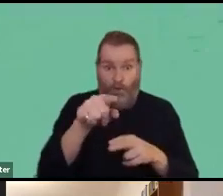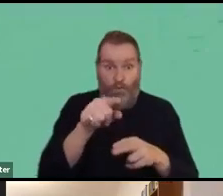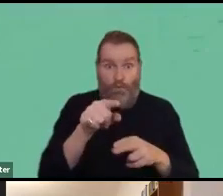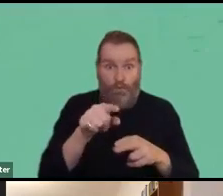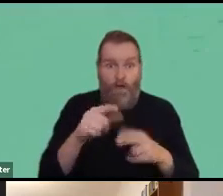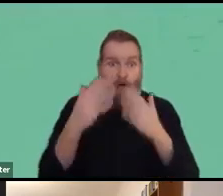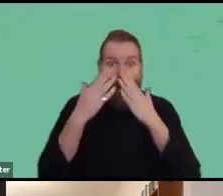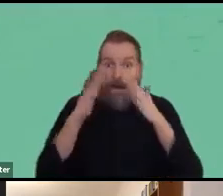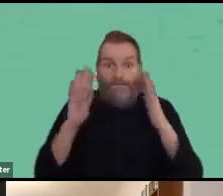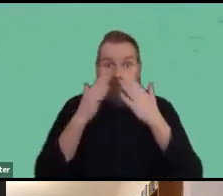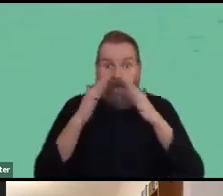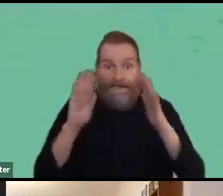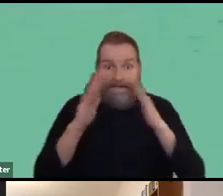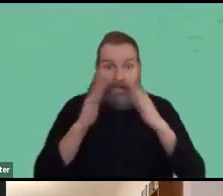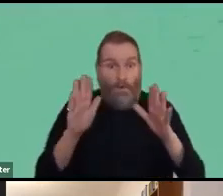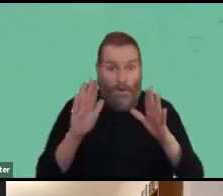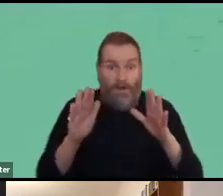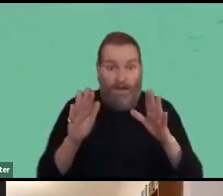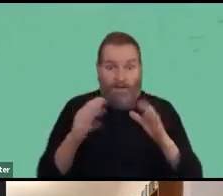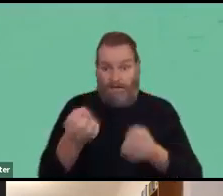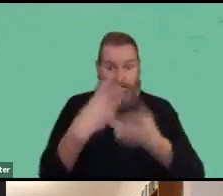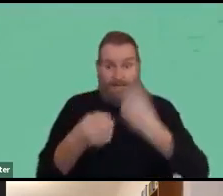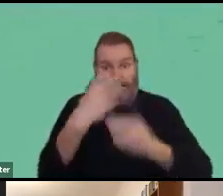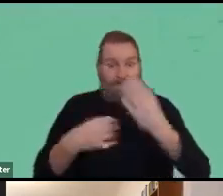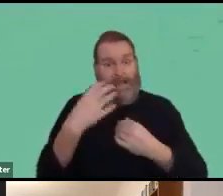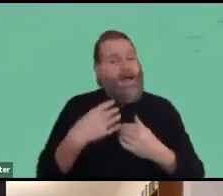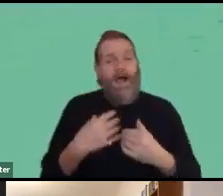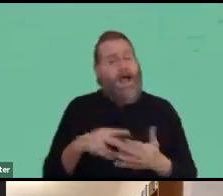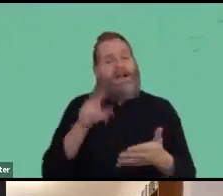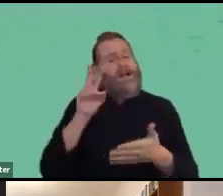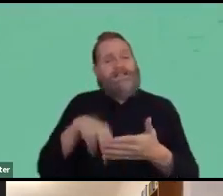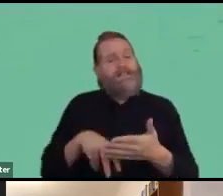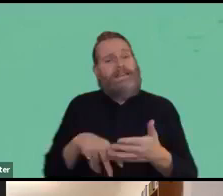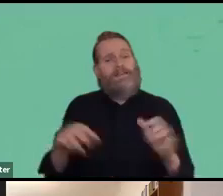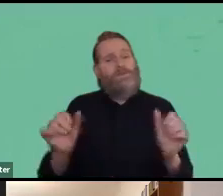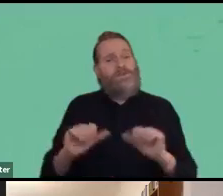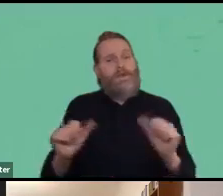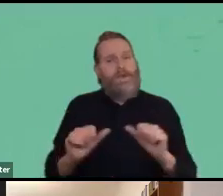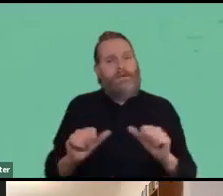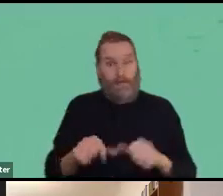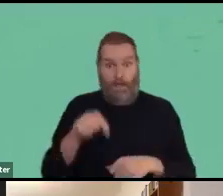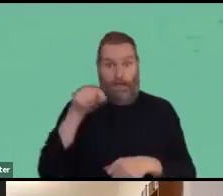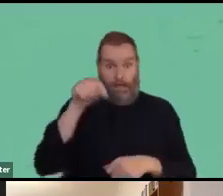account I can't see them all, I can see is the messages that have been sent through PCS, so